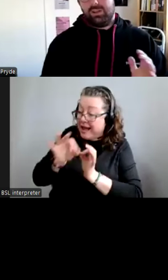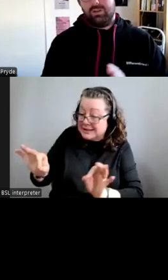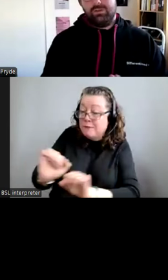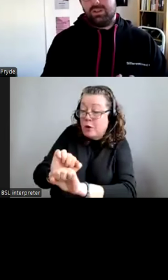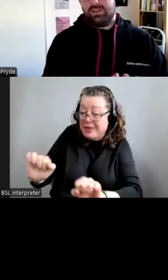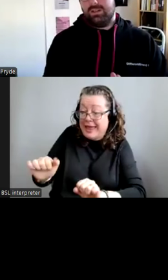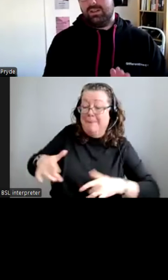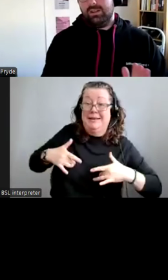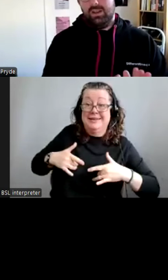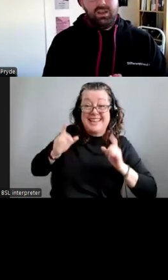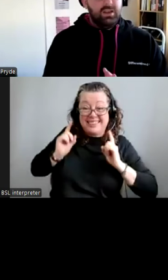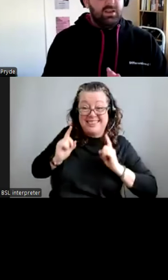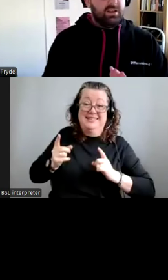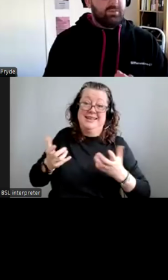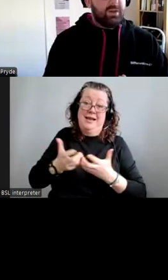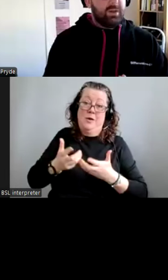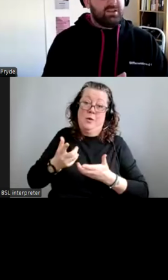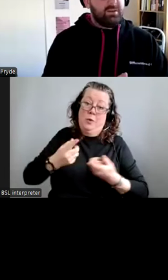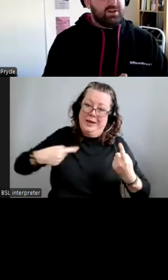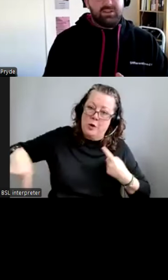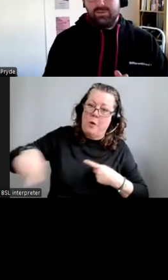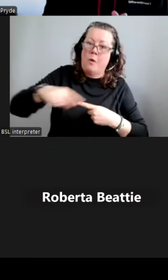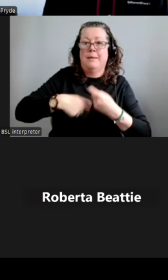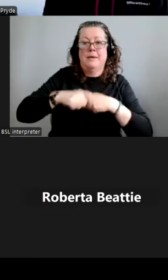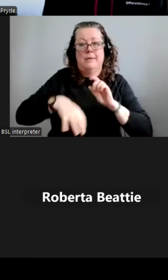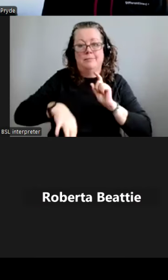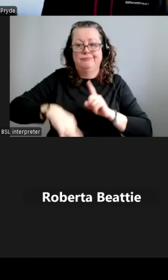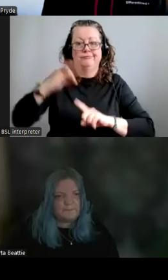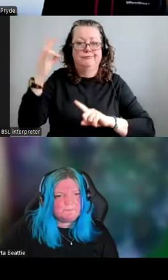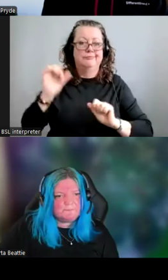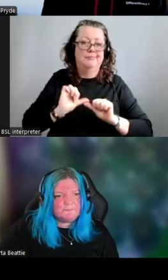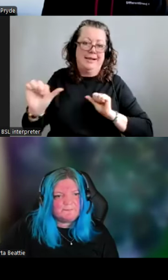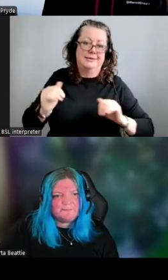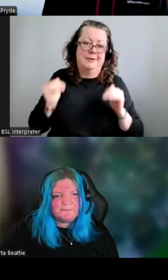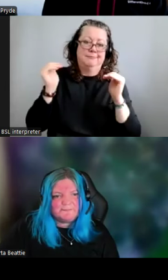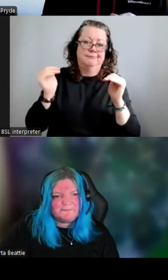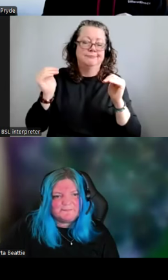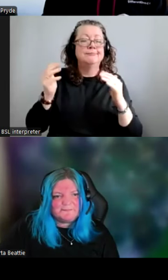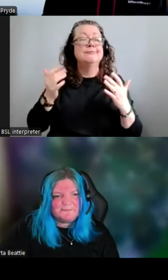Thank you all for listening today. I'll pass back to Roberta for the Q&A. I'm happy to answer any questions.